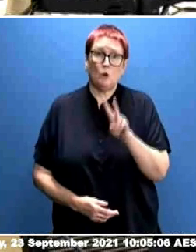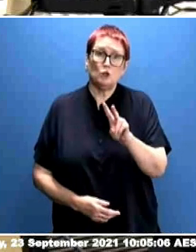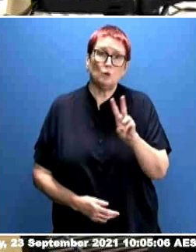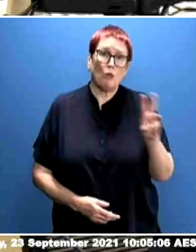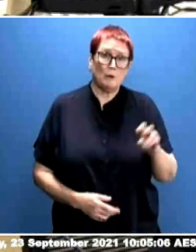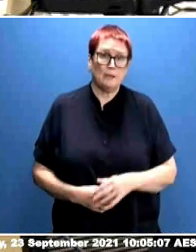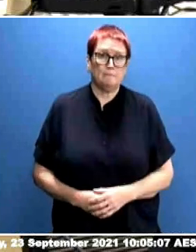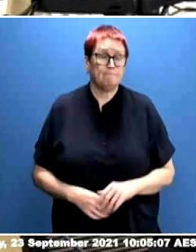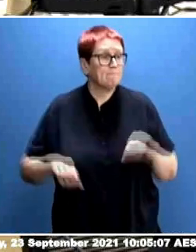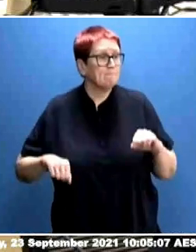Yes, that can be done, thank you.